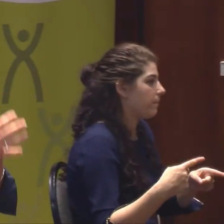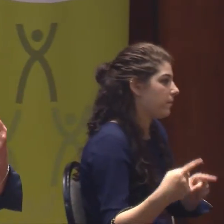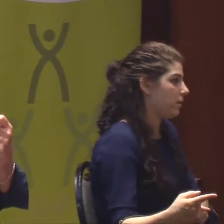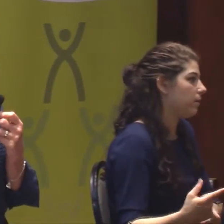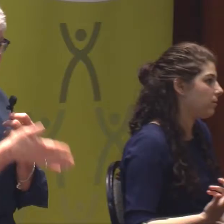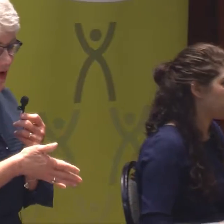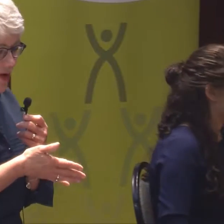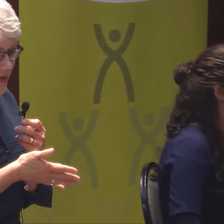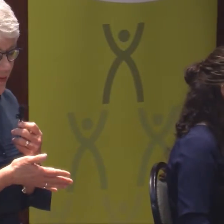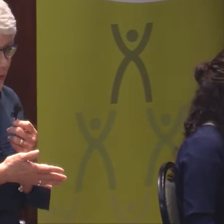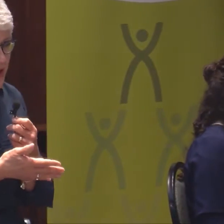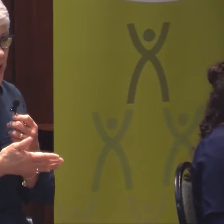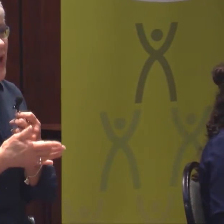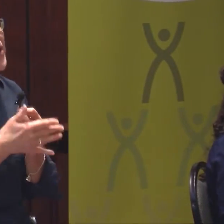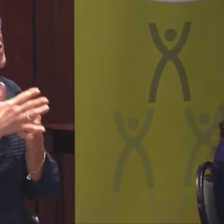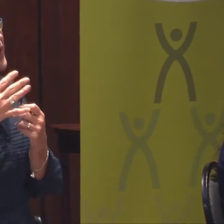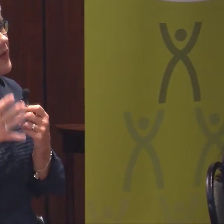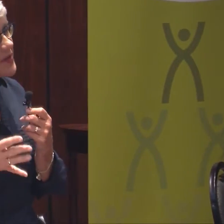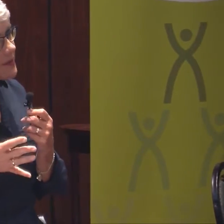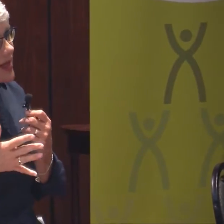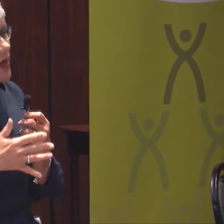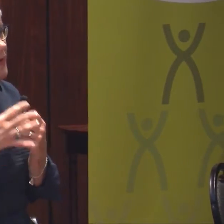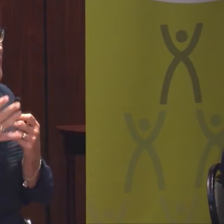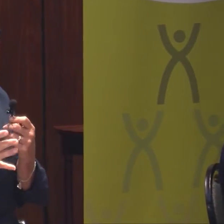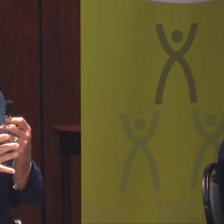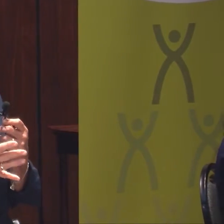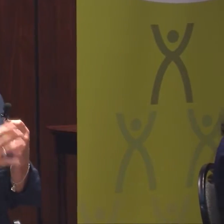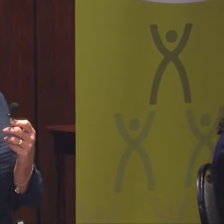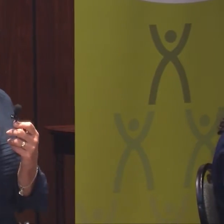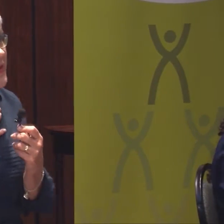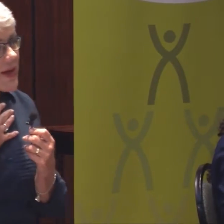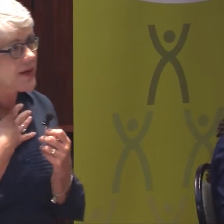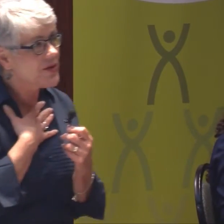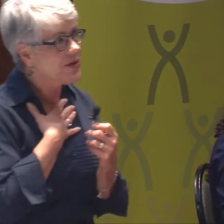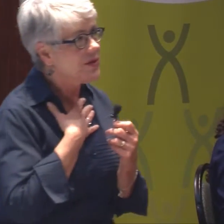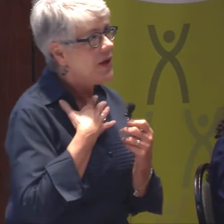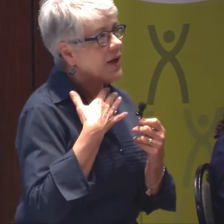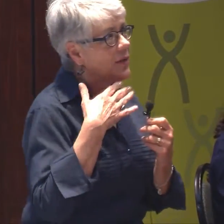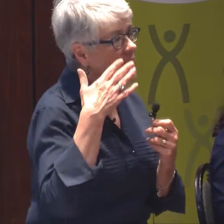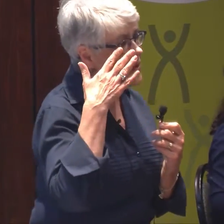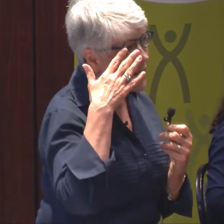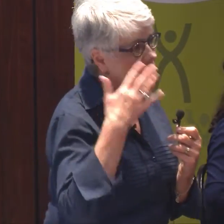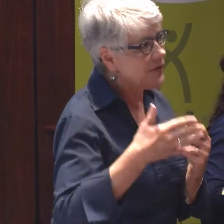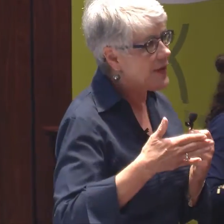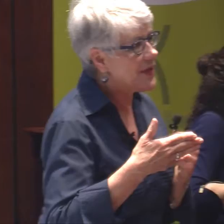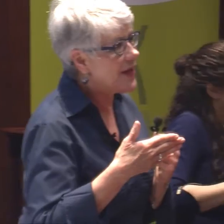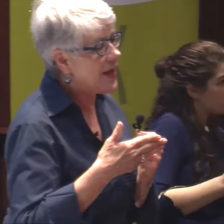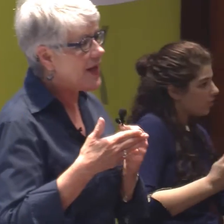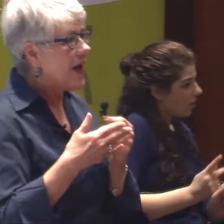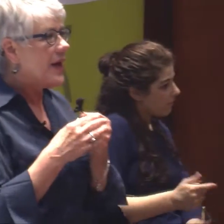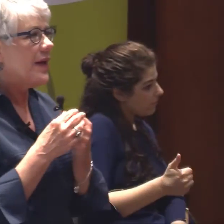hospital, they're given all this information, so give them some time - give them some space. One of the things that I used to do was talk to a family and, you